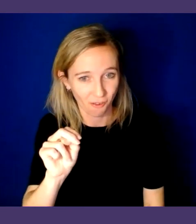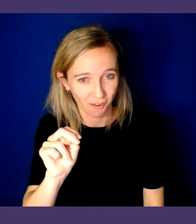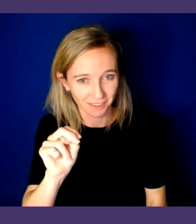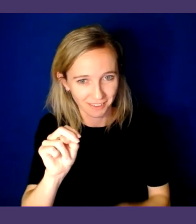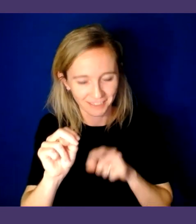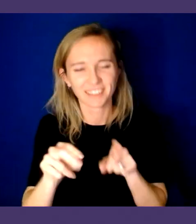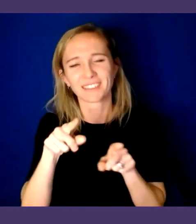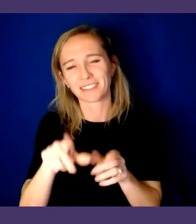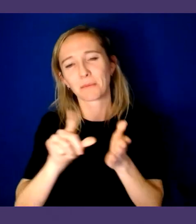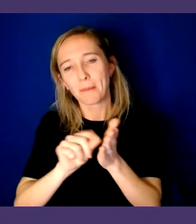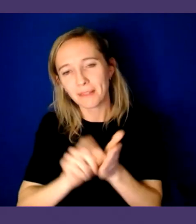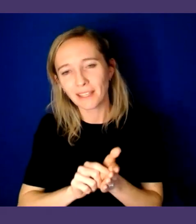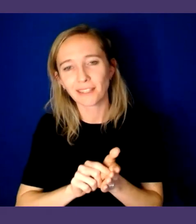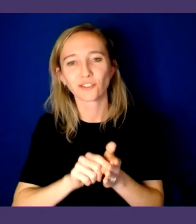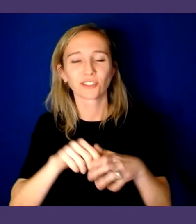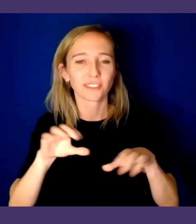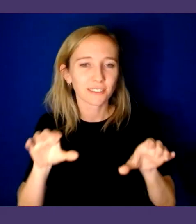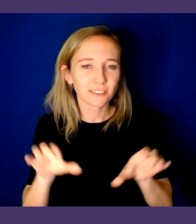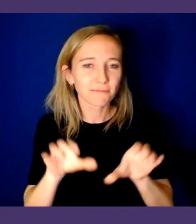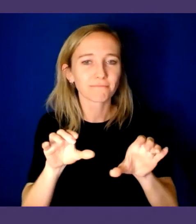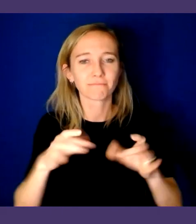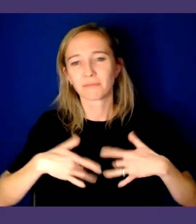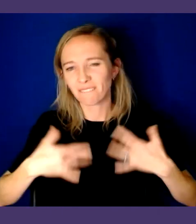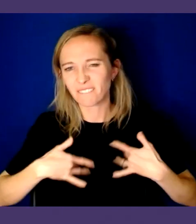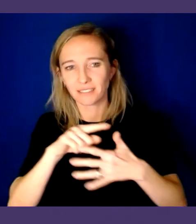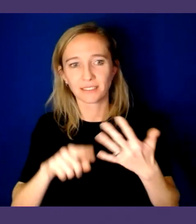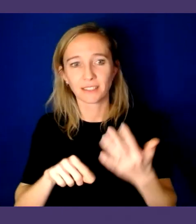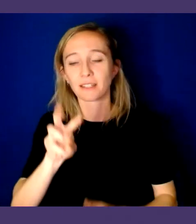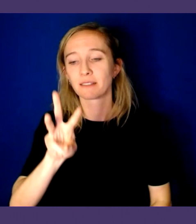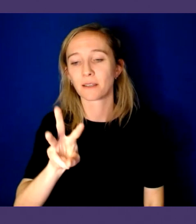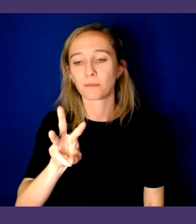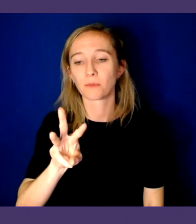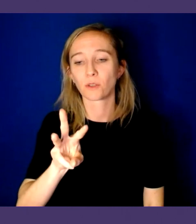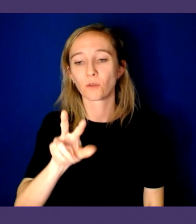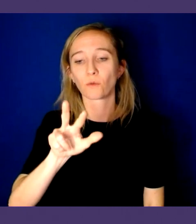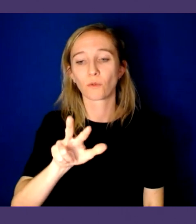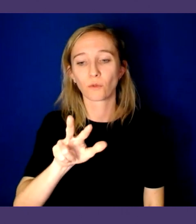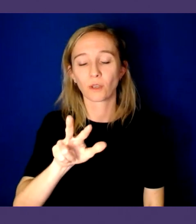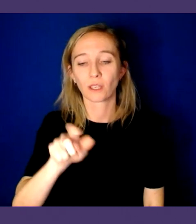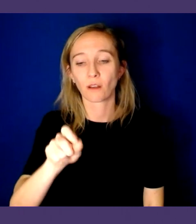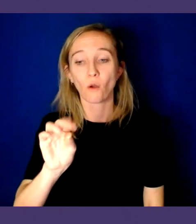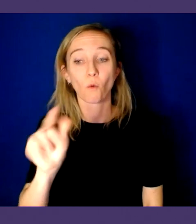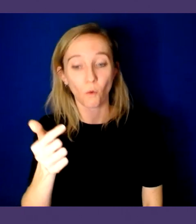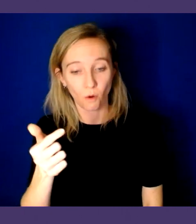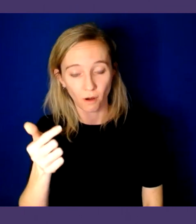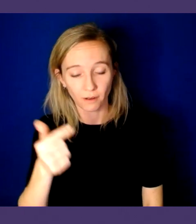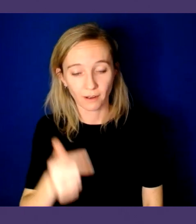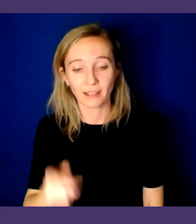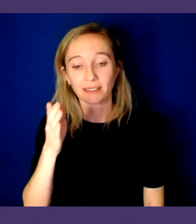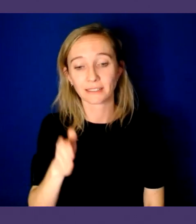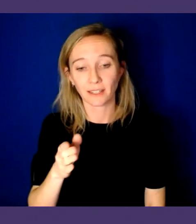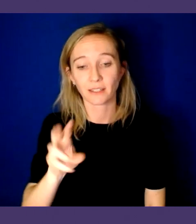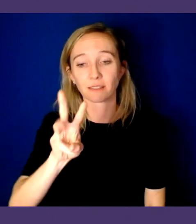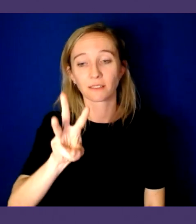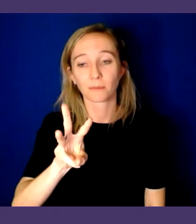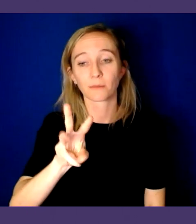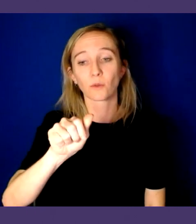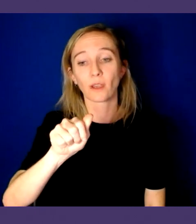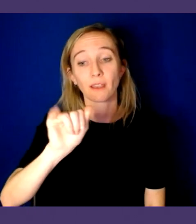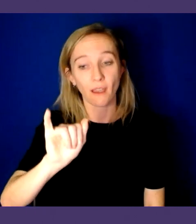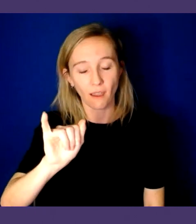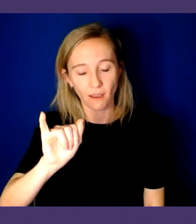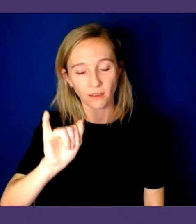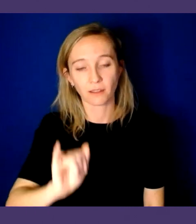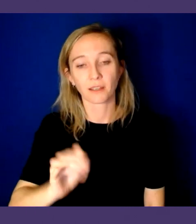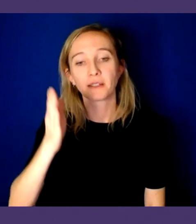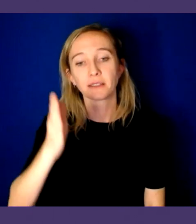That address is: w3.org/wai/update